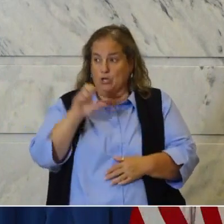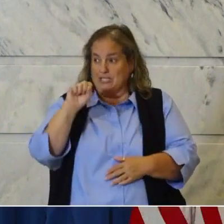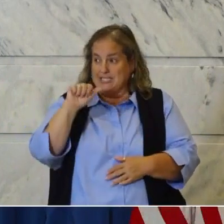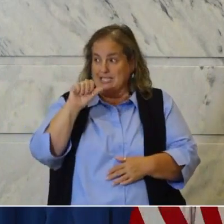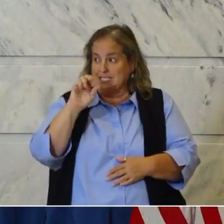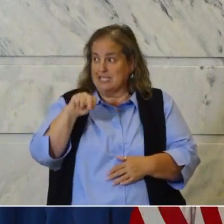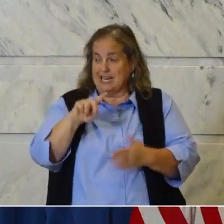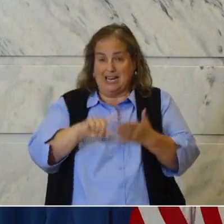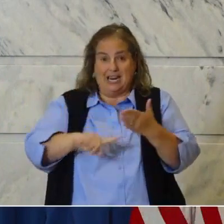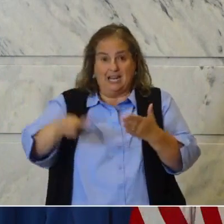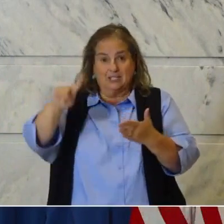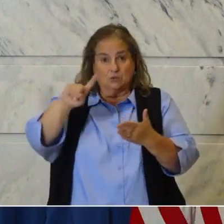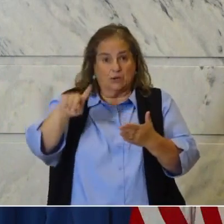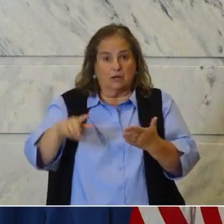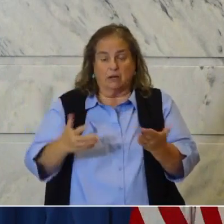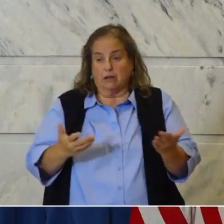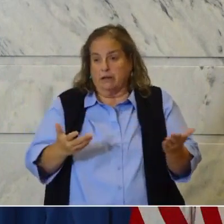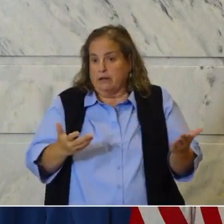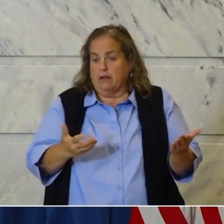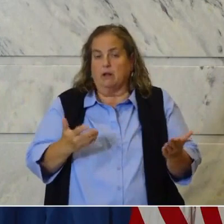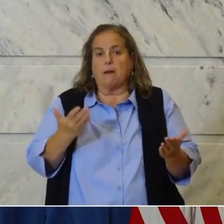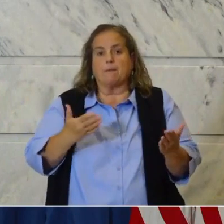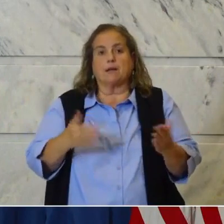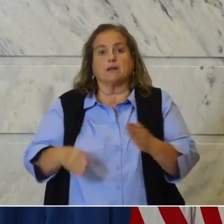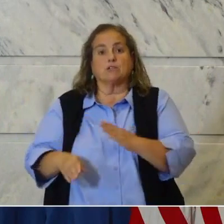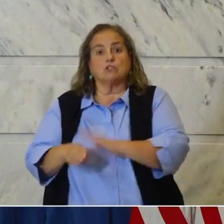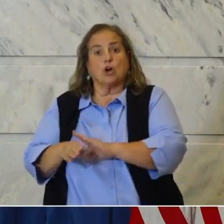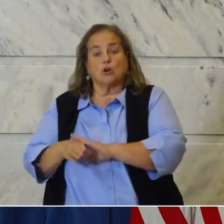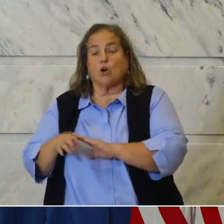or go to soccer, if we had one of our forwards that works in a cohort with